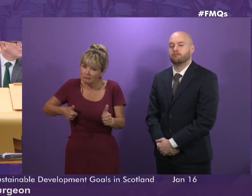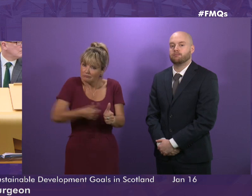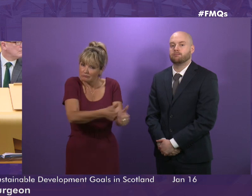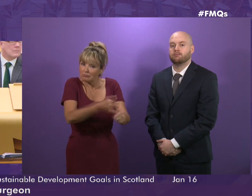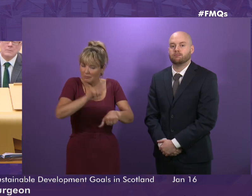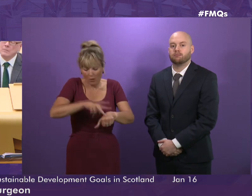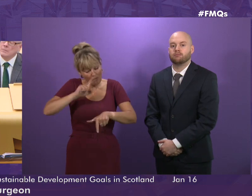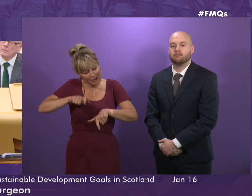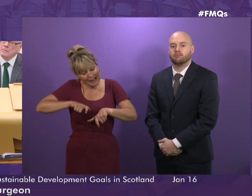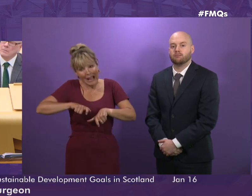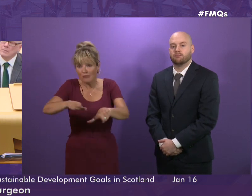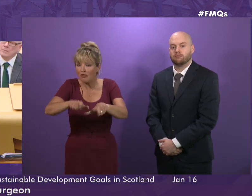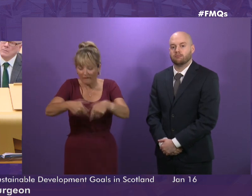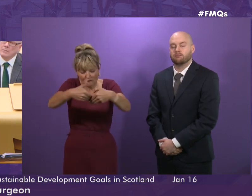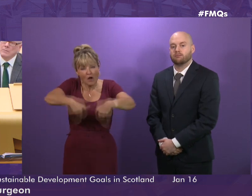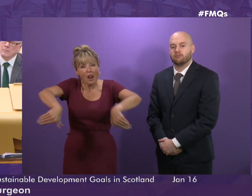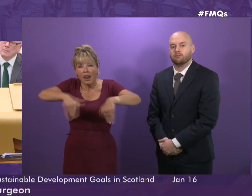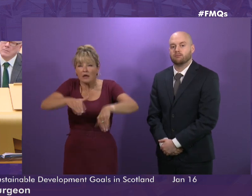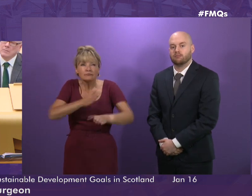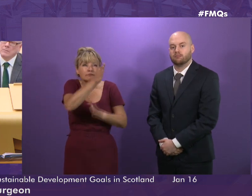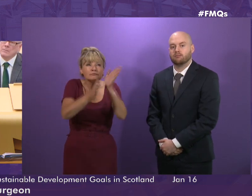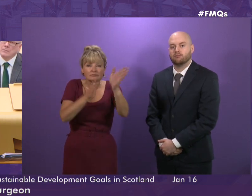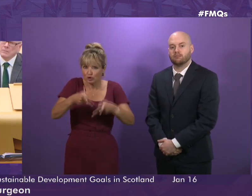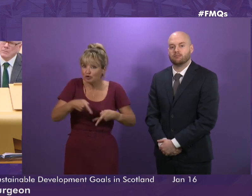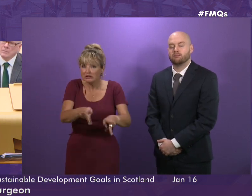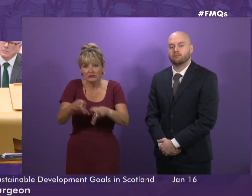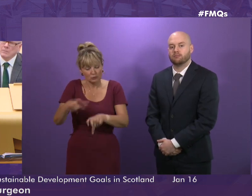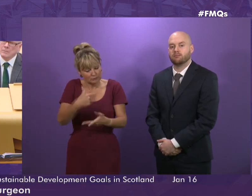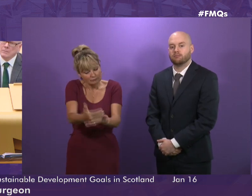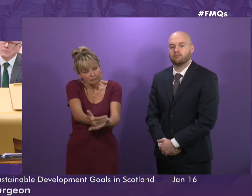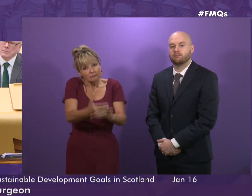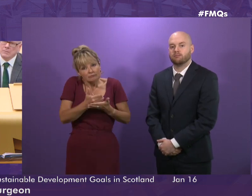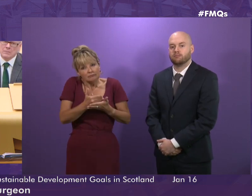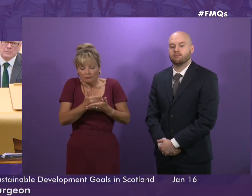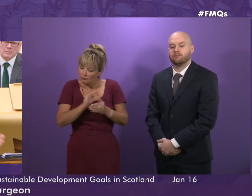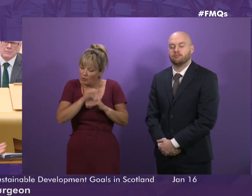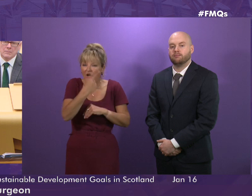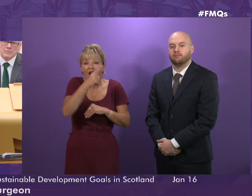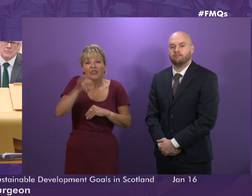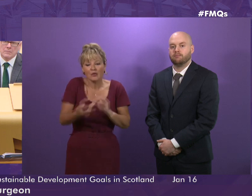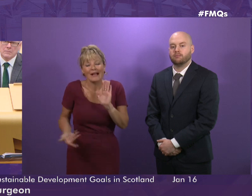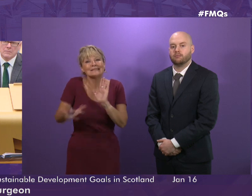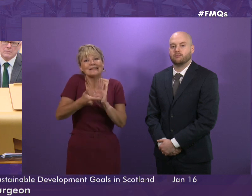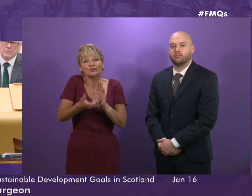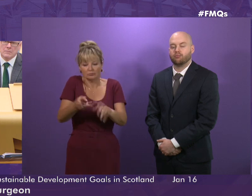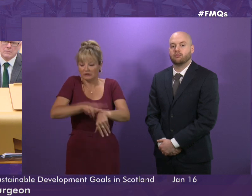and front-line police officers. We have protected the 1,000 additional police officers that we committed to provide when we came into office in 2007, when police numbers elsewhere